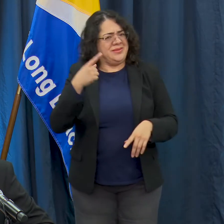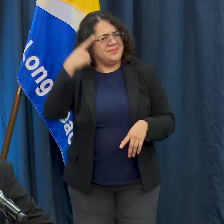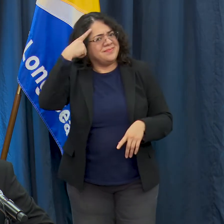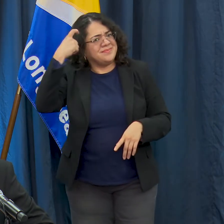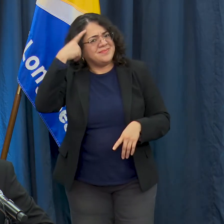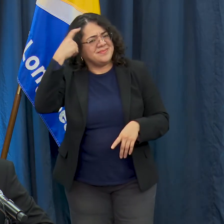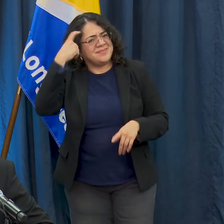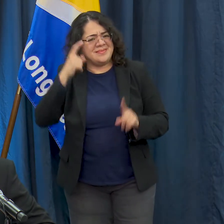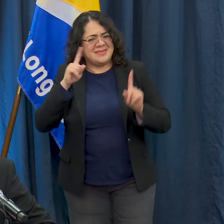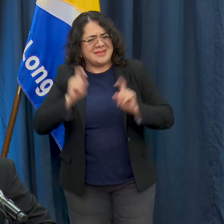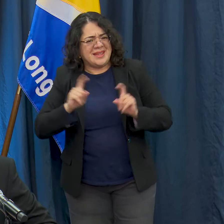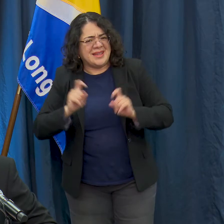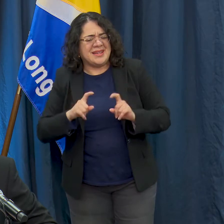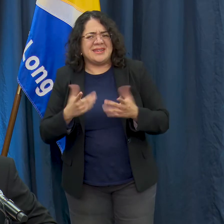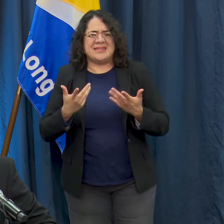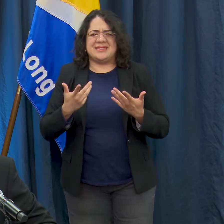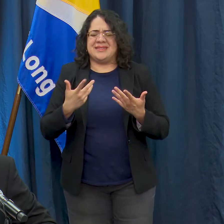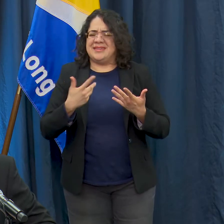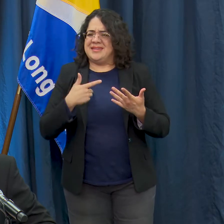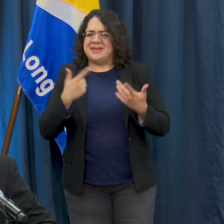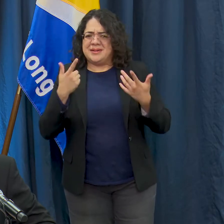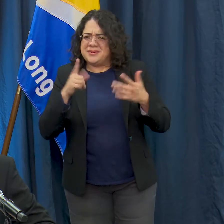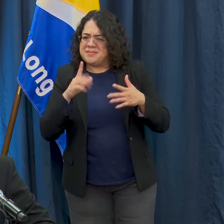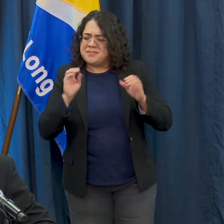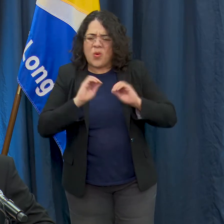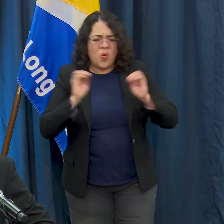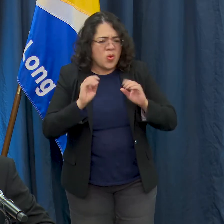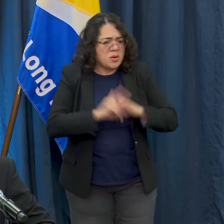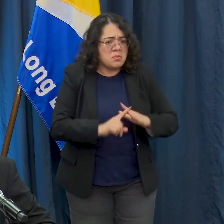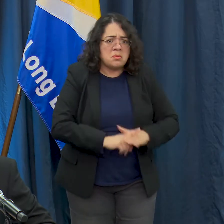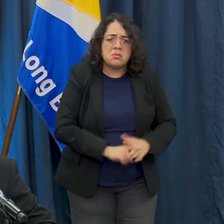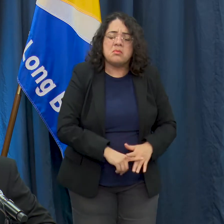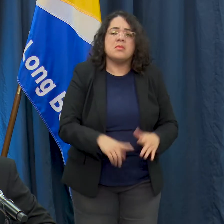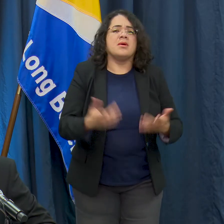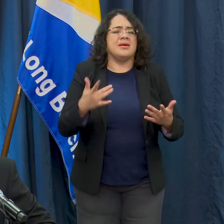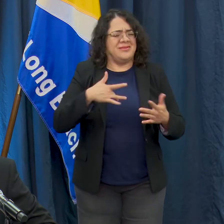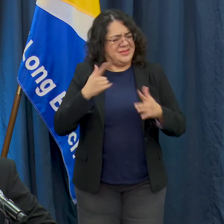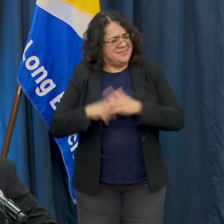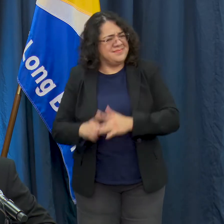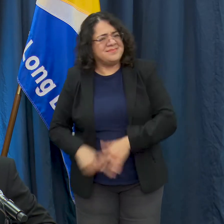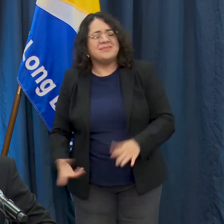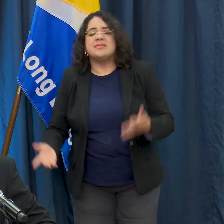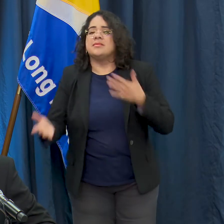front lines please go to the website our COVID-19 testing site because we want